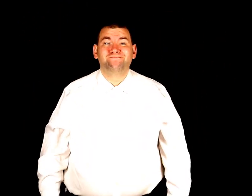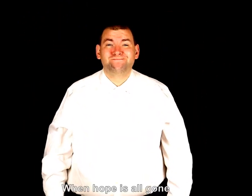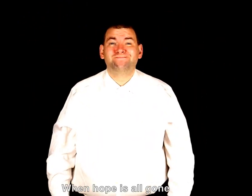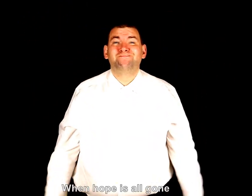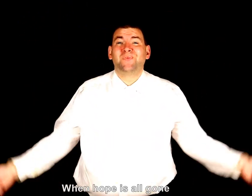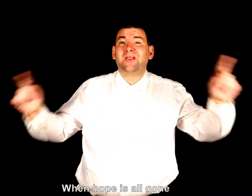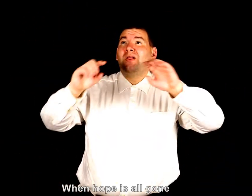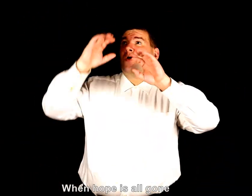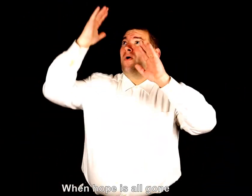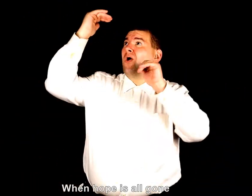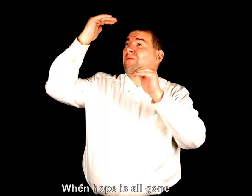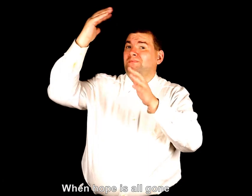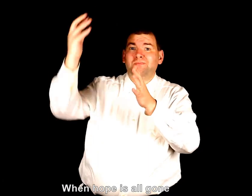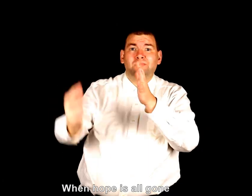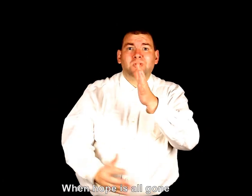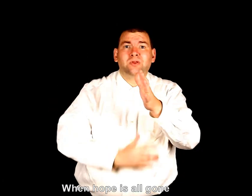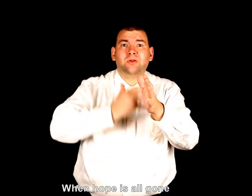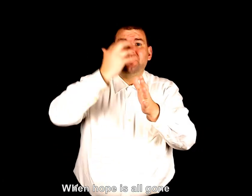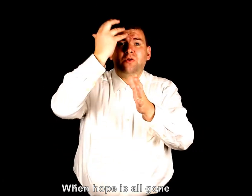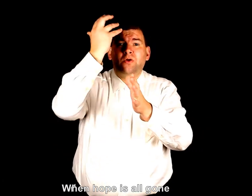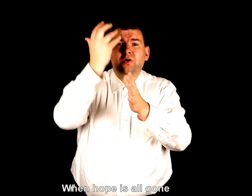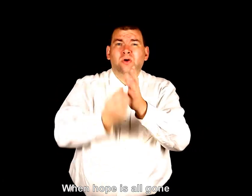When hope is all gone